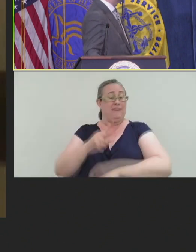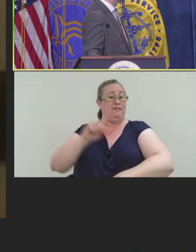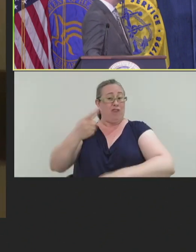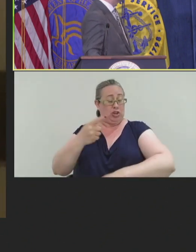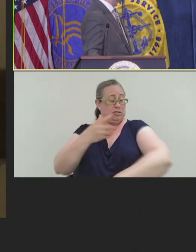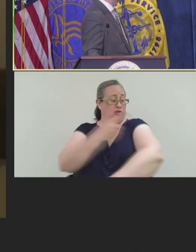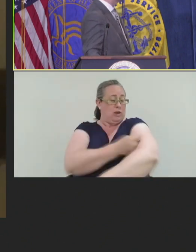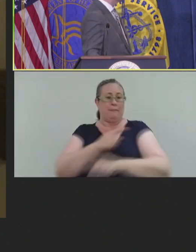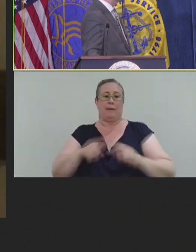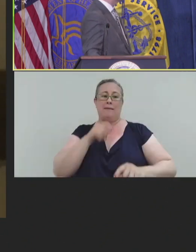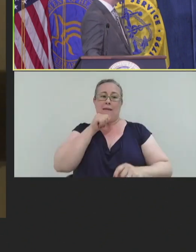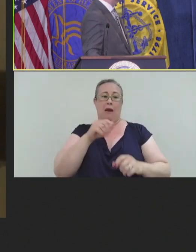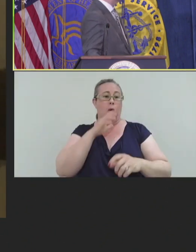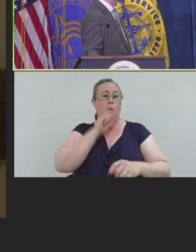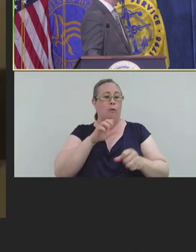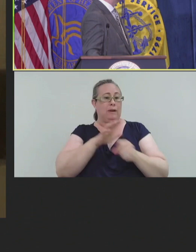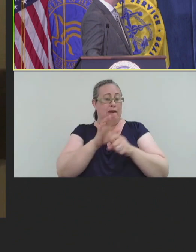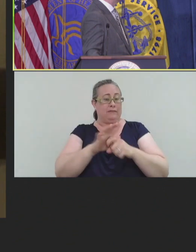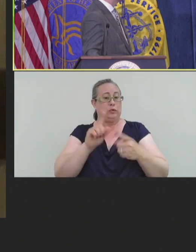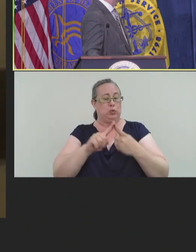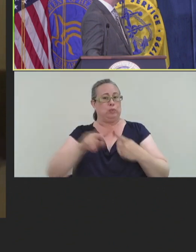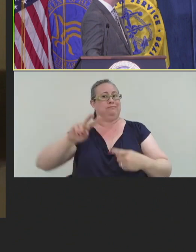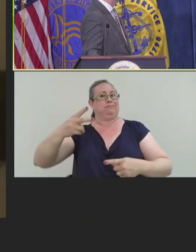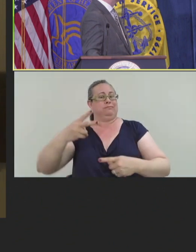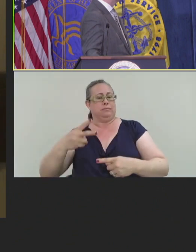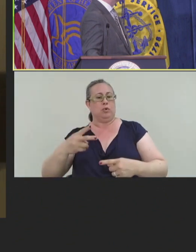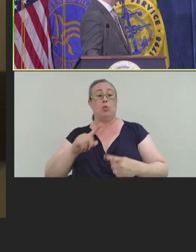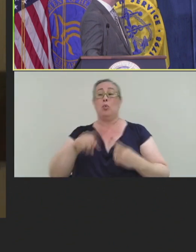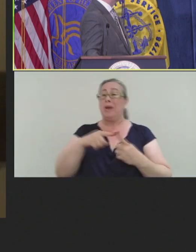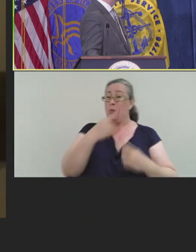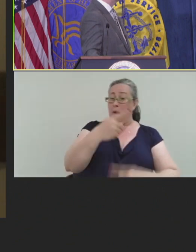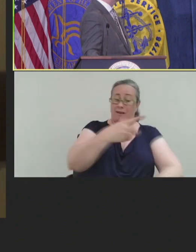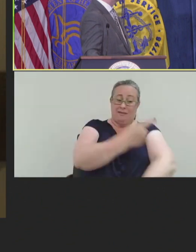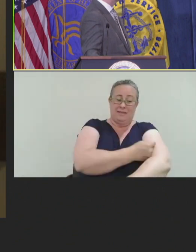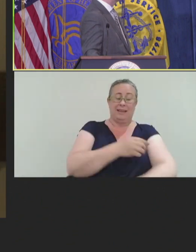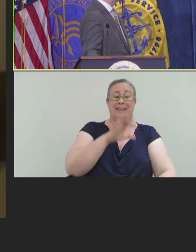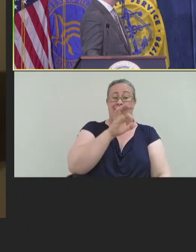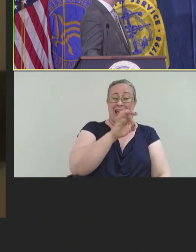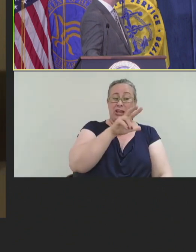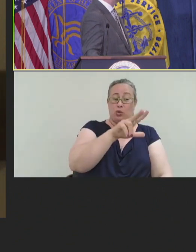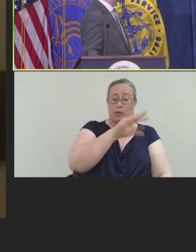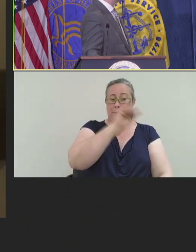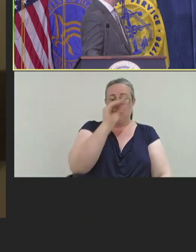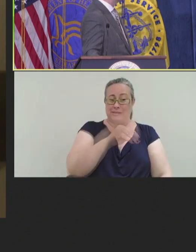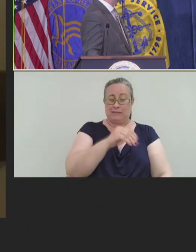Juanita Mora: When kids have one vaccine in, we're talking about a 93 percent efficacy in